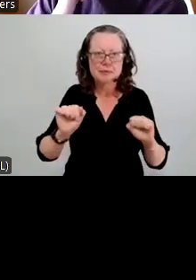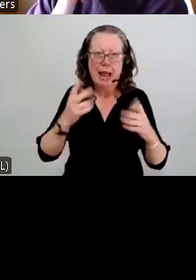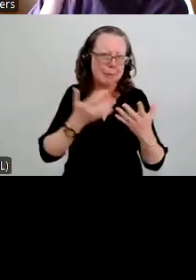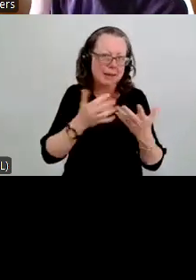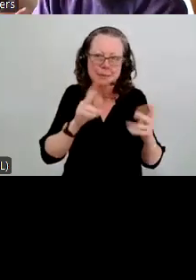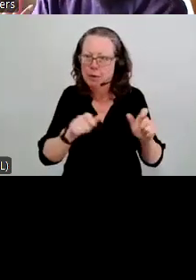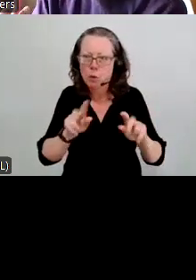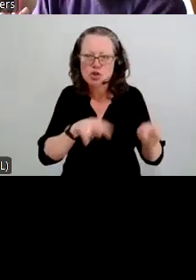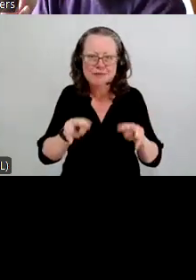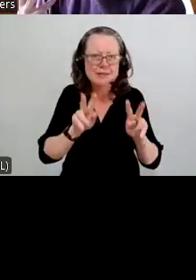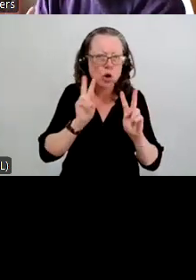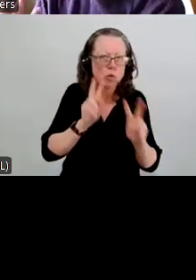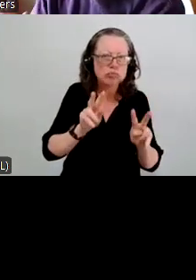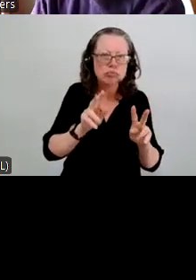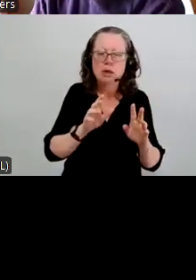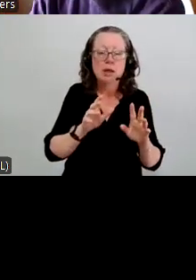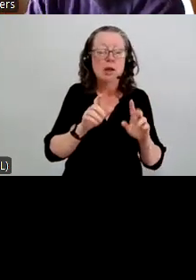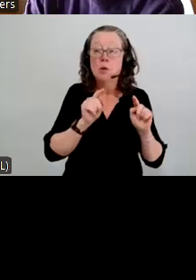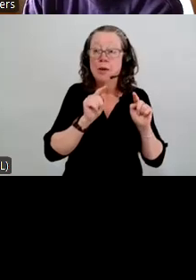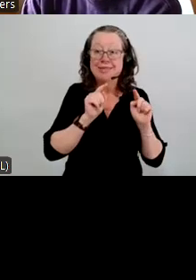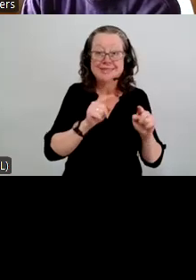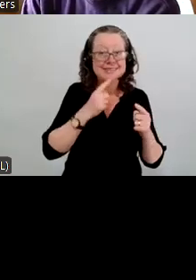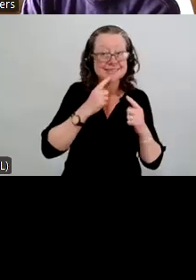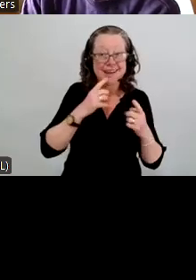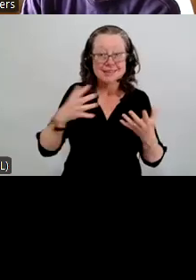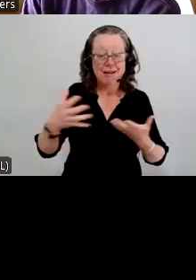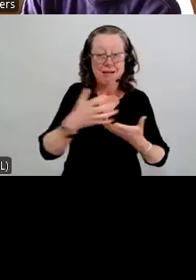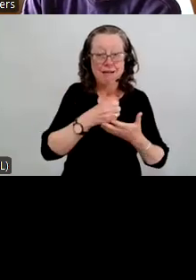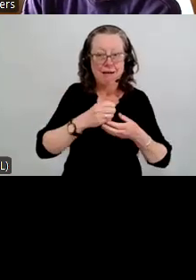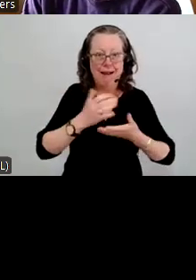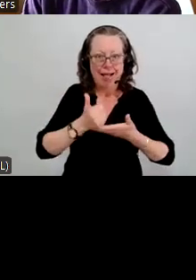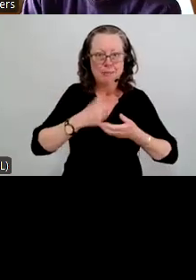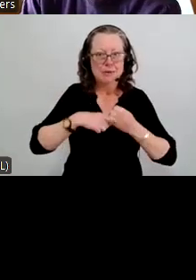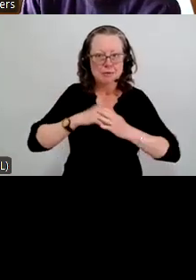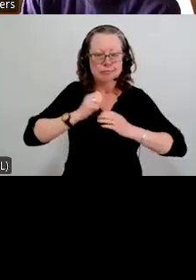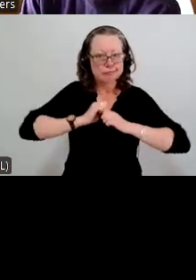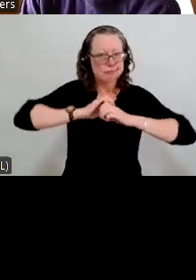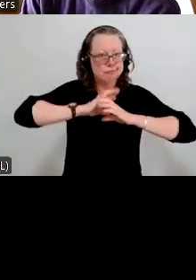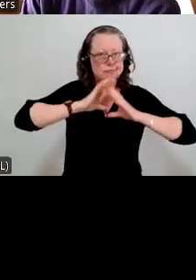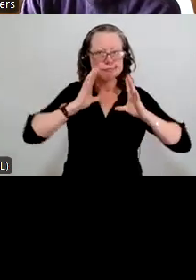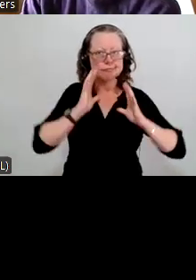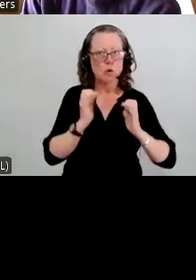We can use this data to build audiences. Again, we're in the Meta Pixel interface here.